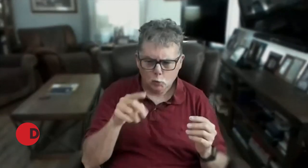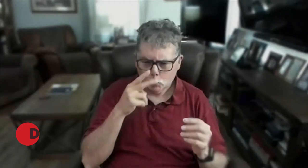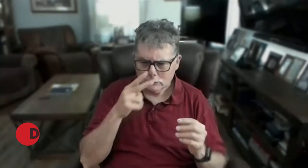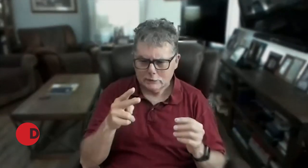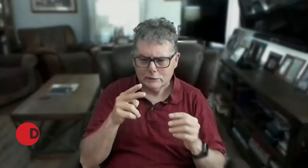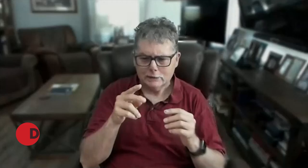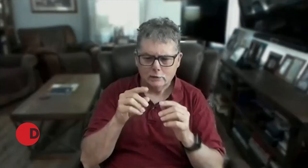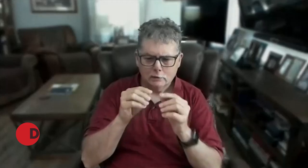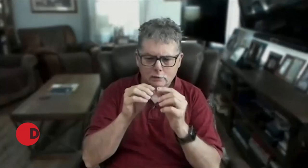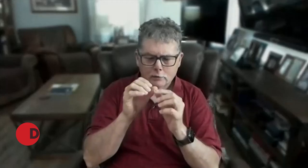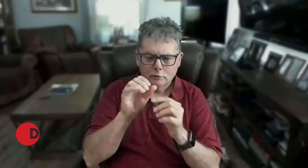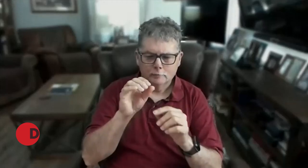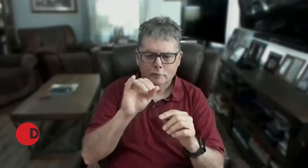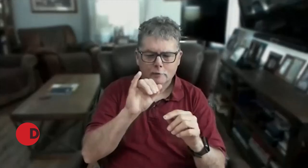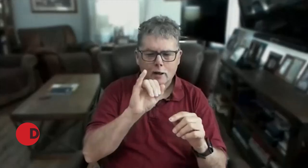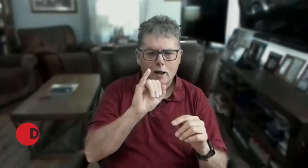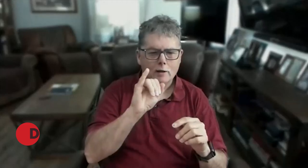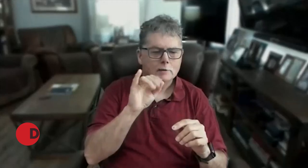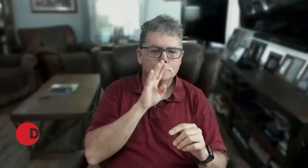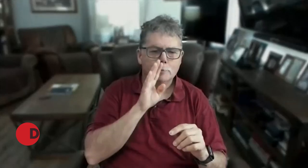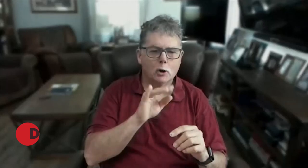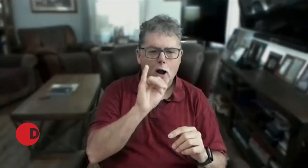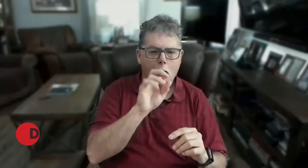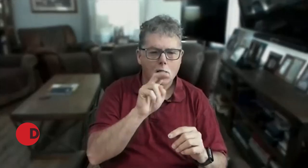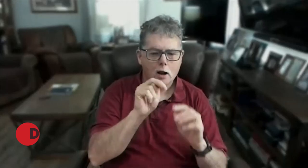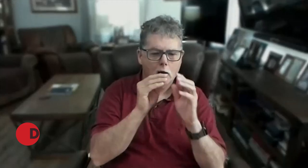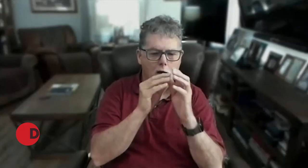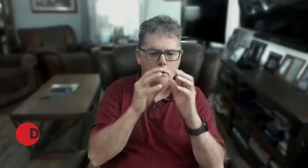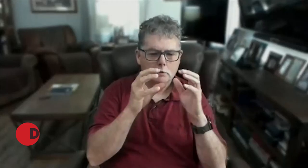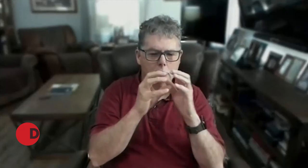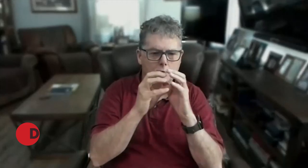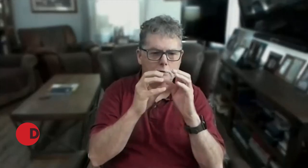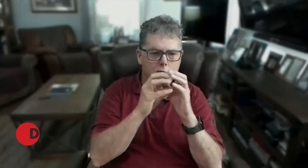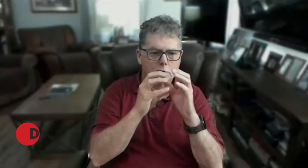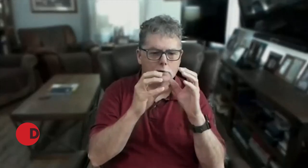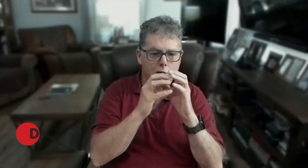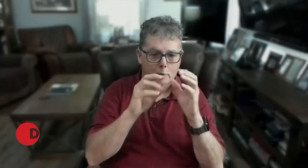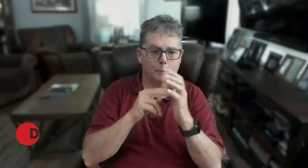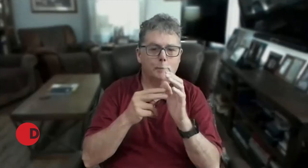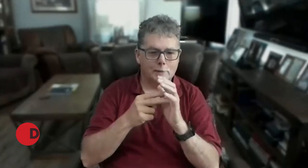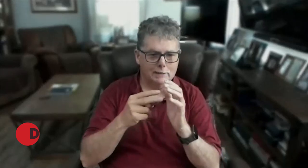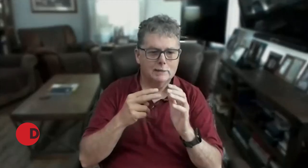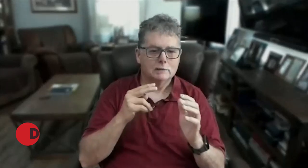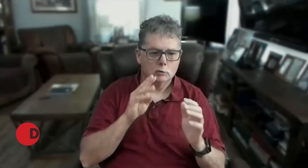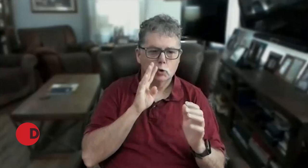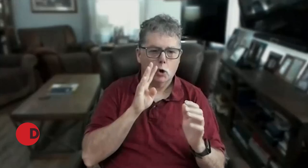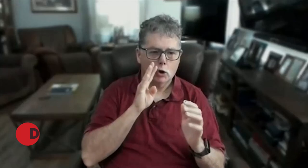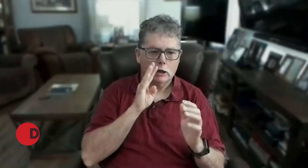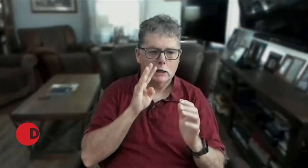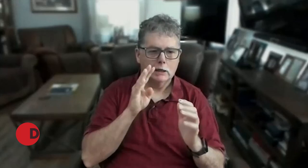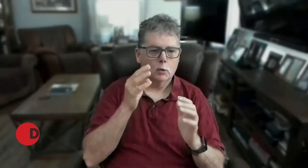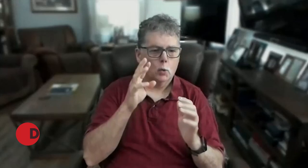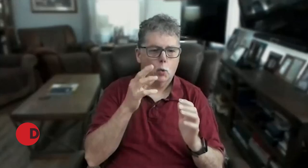you can look at the speaker icon so you know if someone is talking...